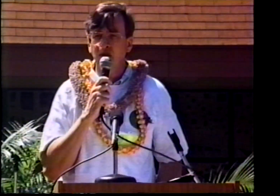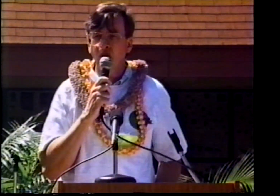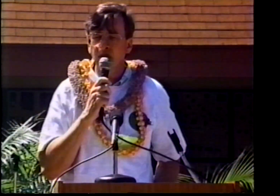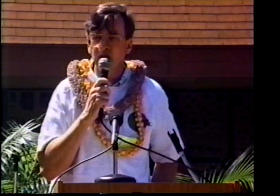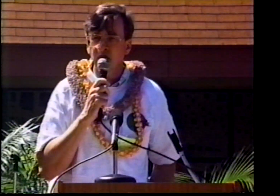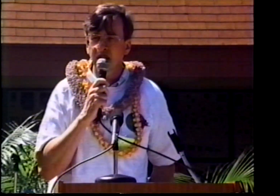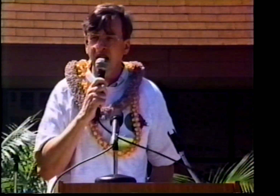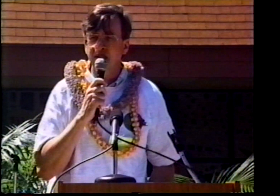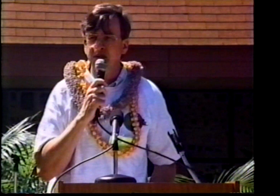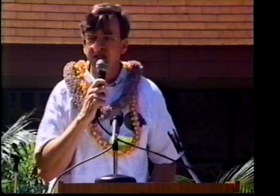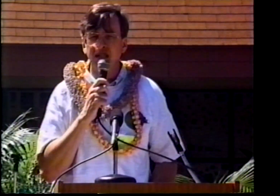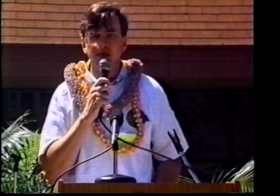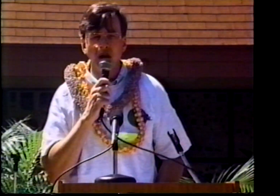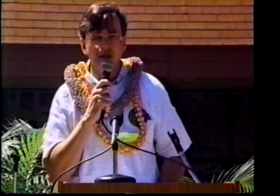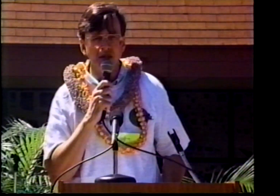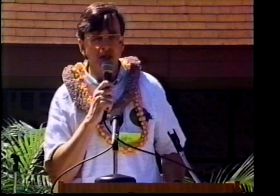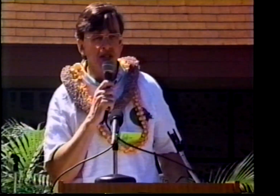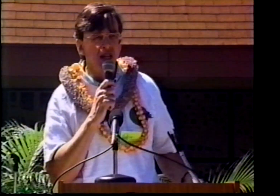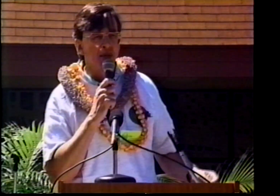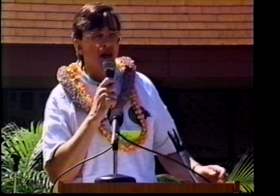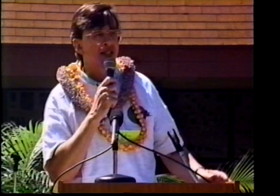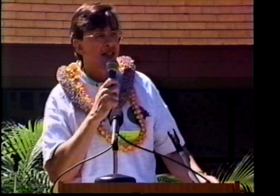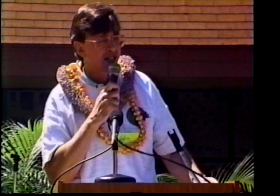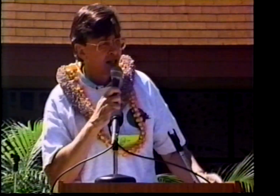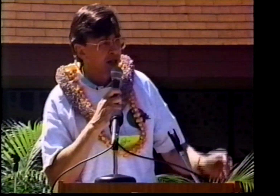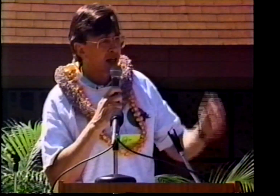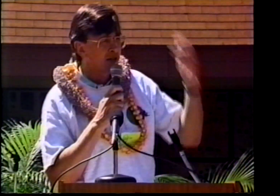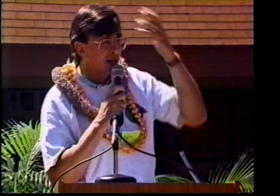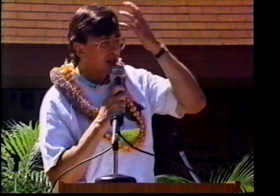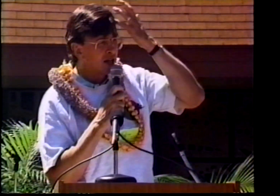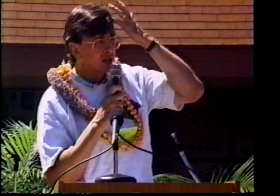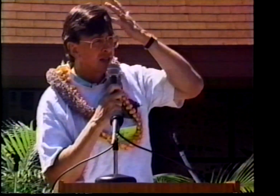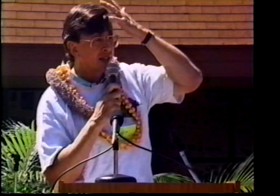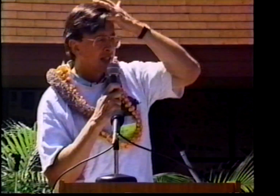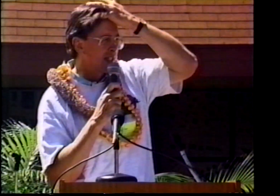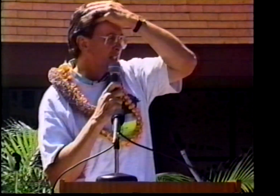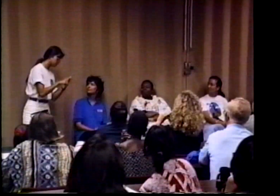To all the organizers and sponsors, my sincere congratulations.”